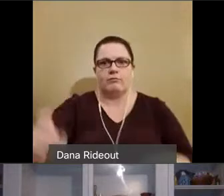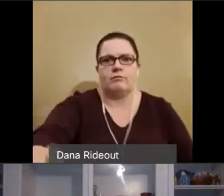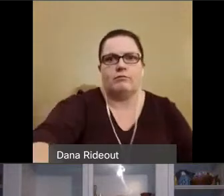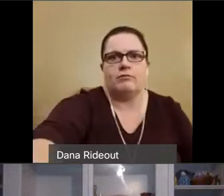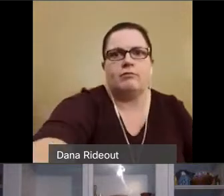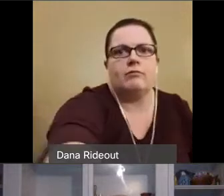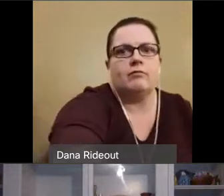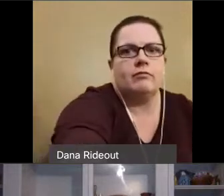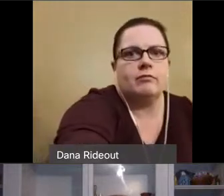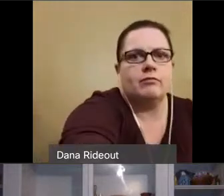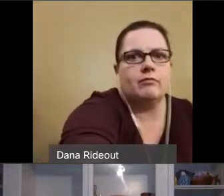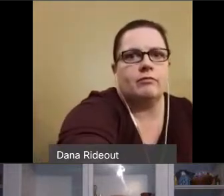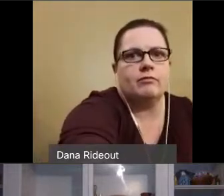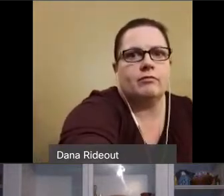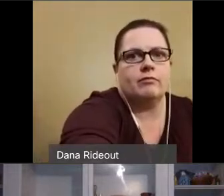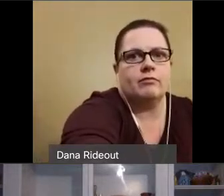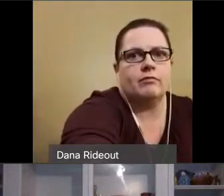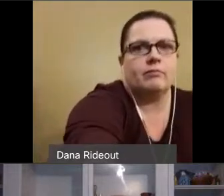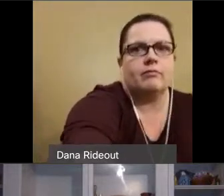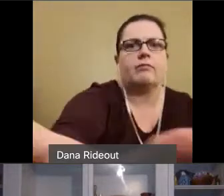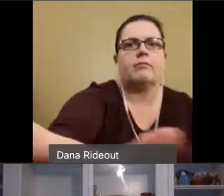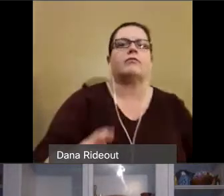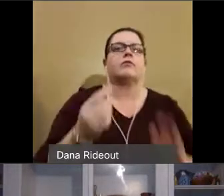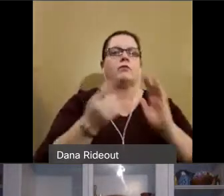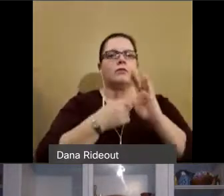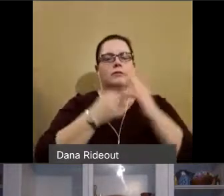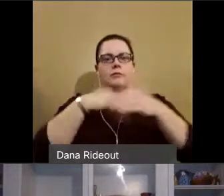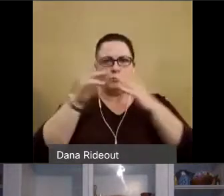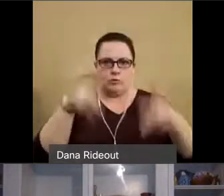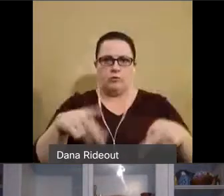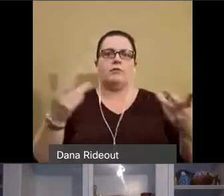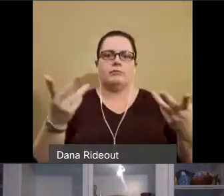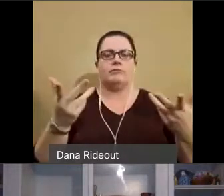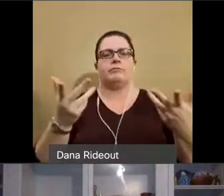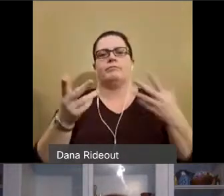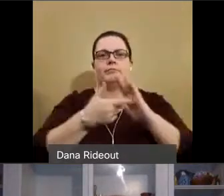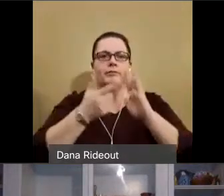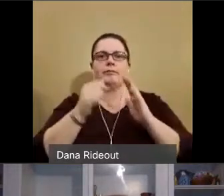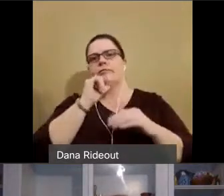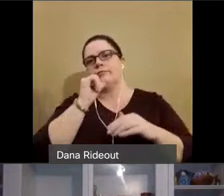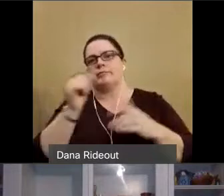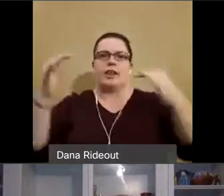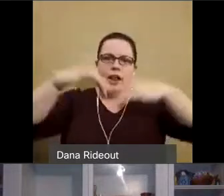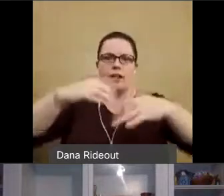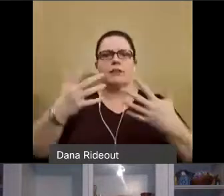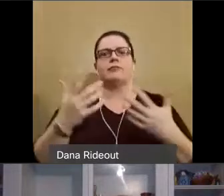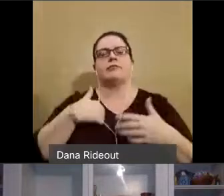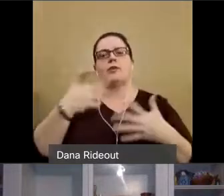Virtual meetings really facilitate that in a way that sometimes in person. Gatherings do not. I also want to describe myself.